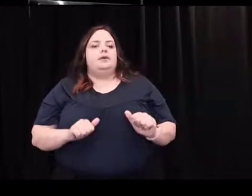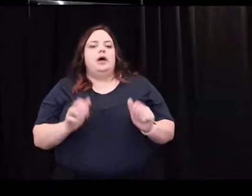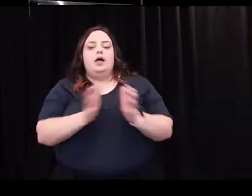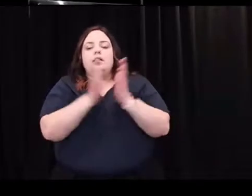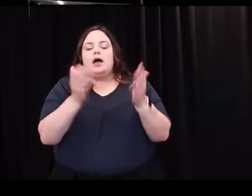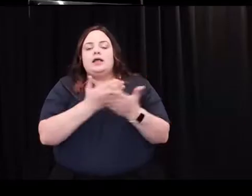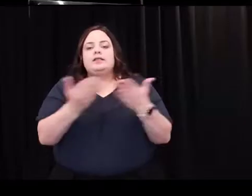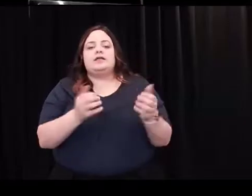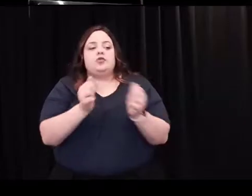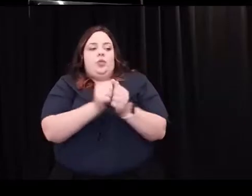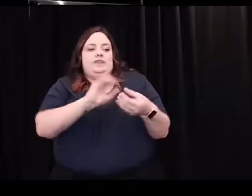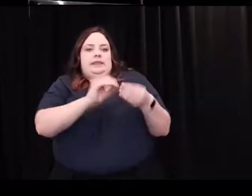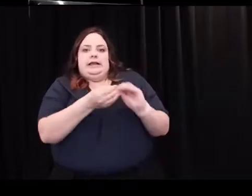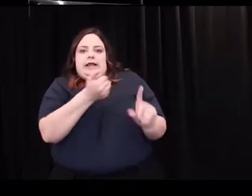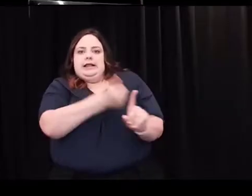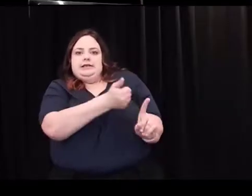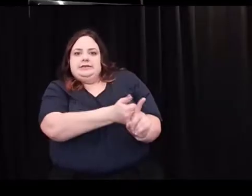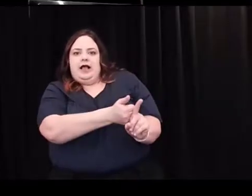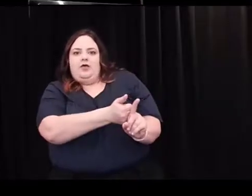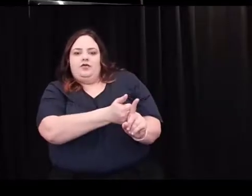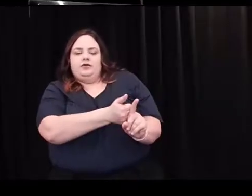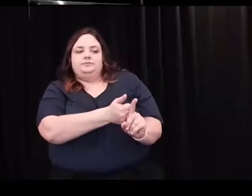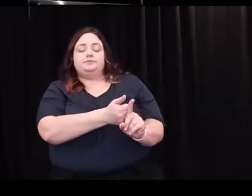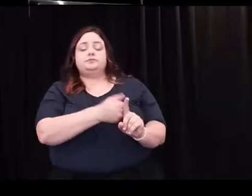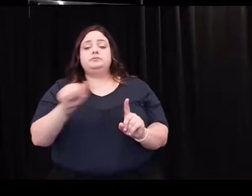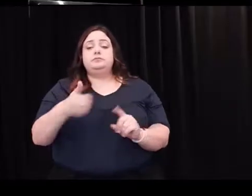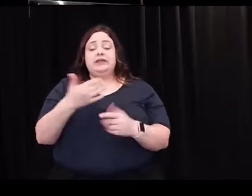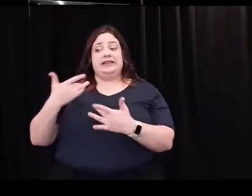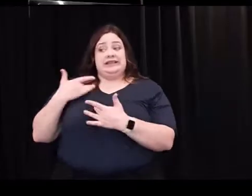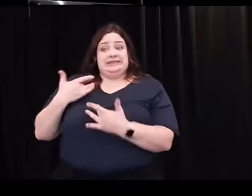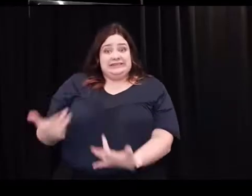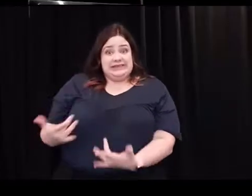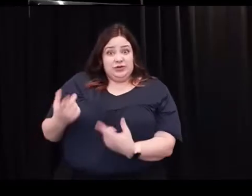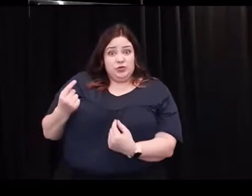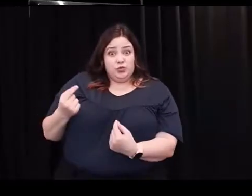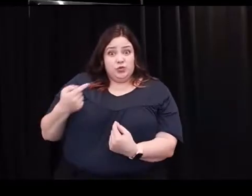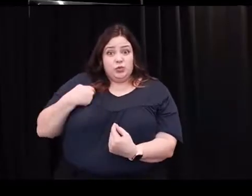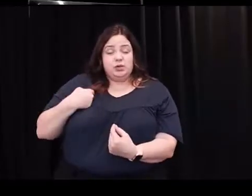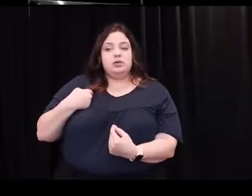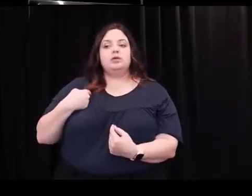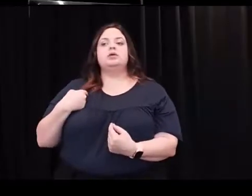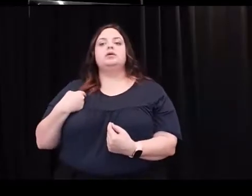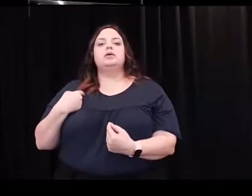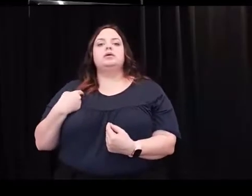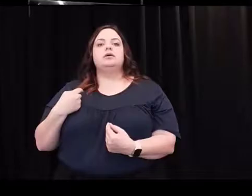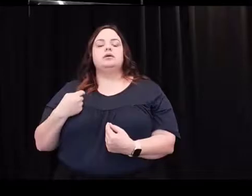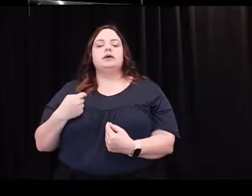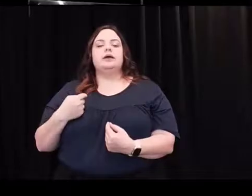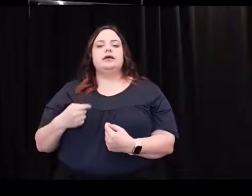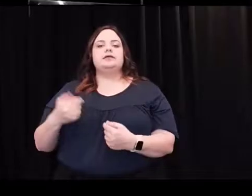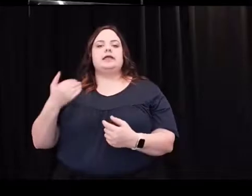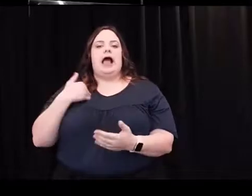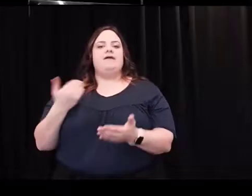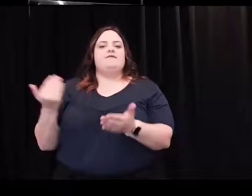data vis itself. Another thing that I tend to do sometimes, often really, is have a redundant table